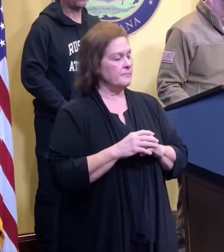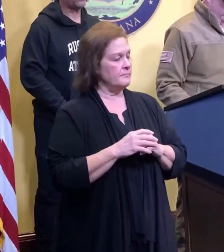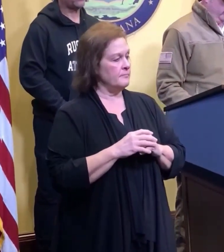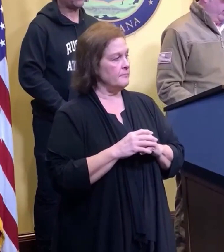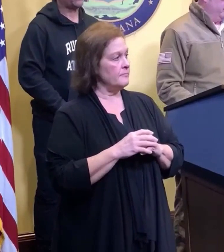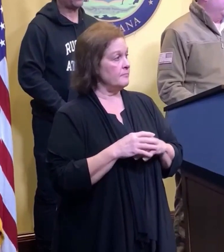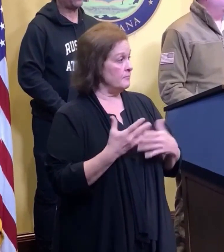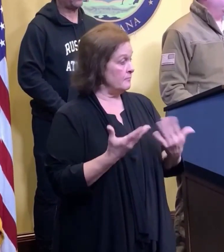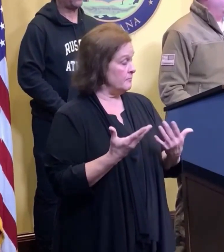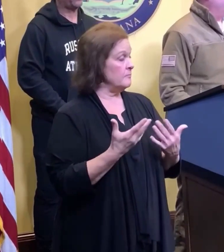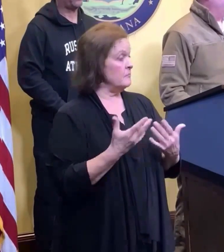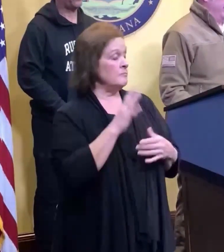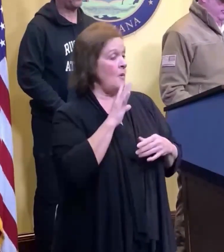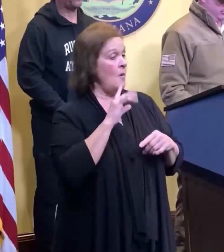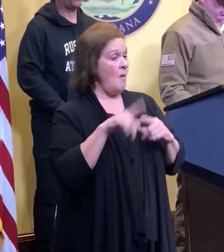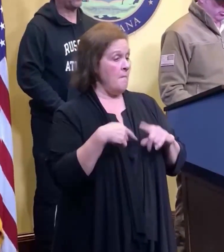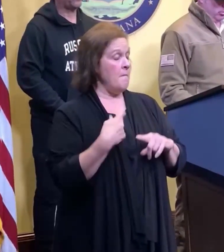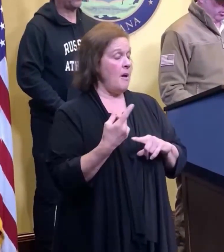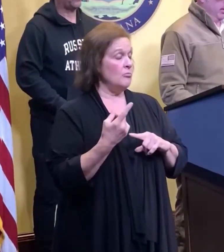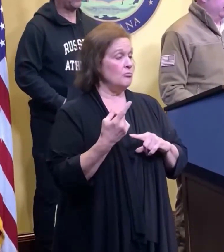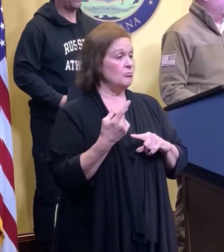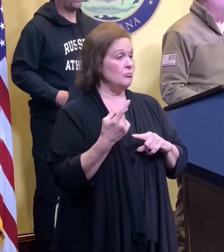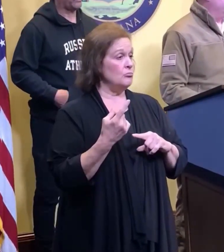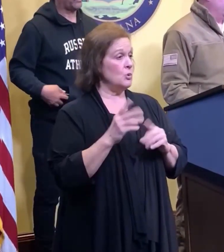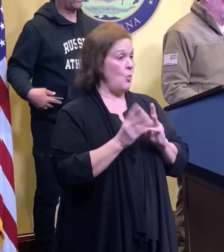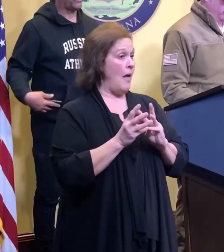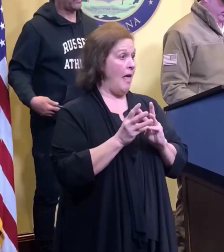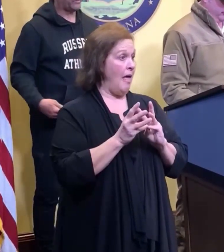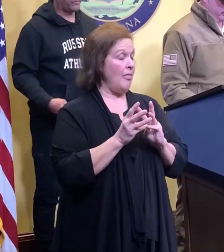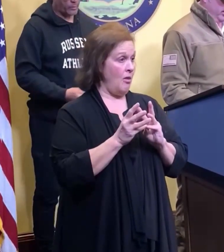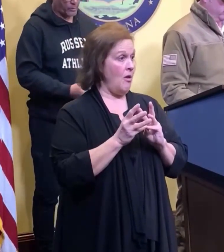so in with reference right off the bat to the weather moving on through the rest of the week